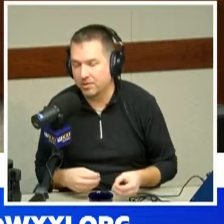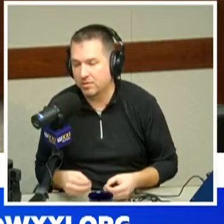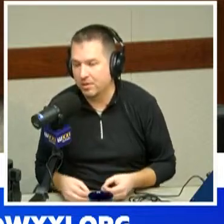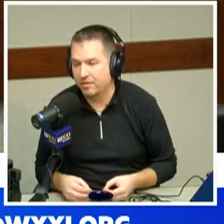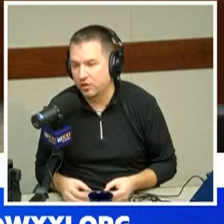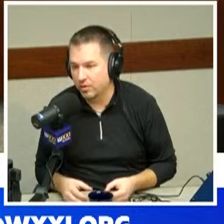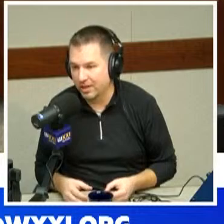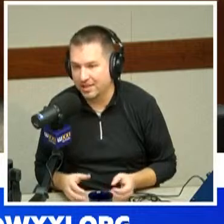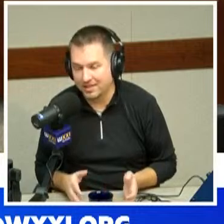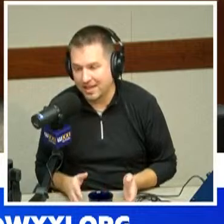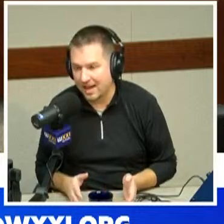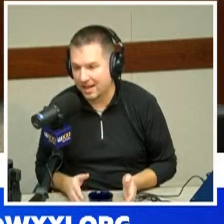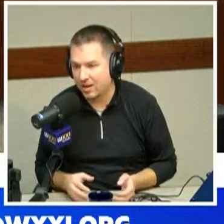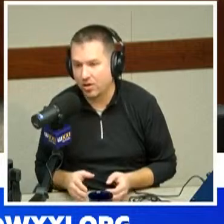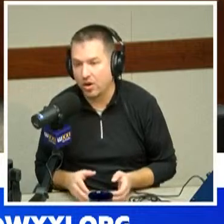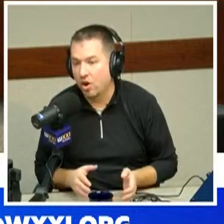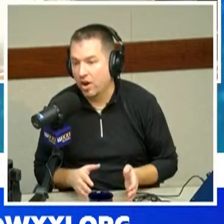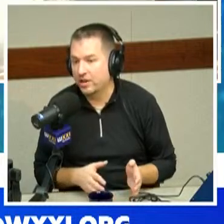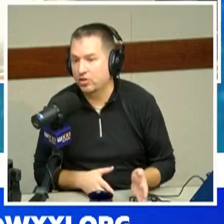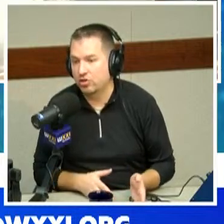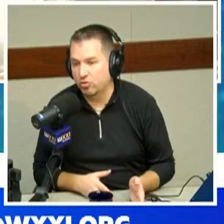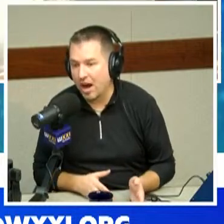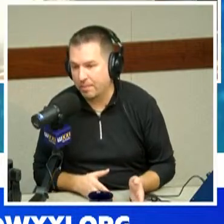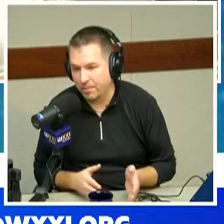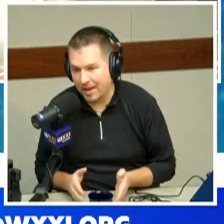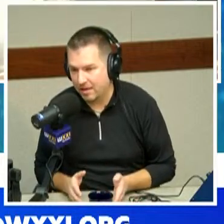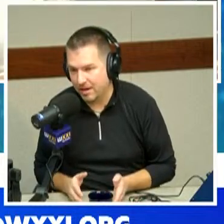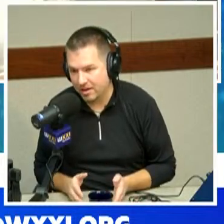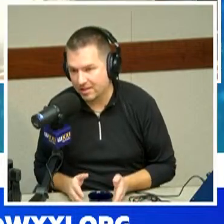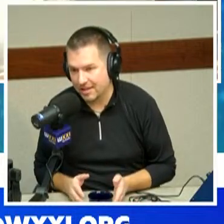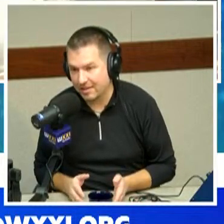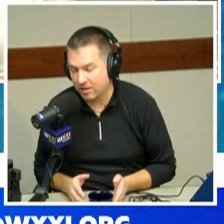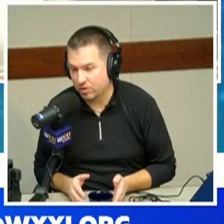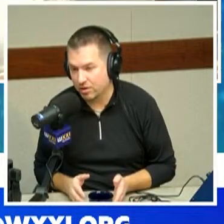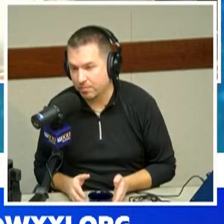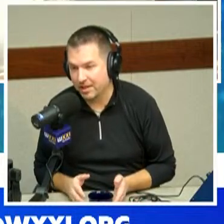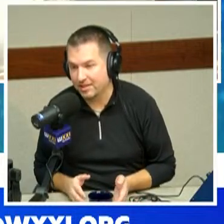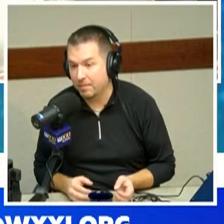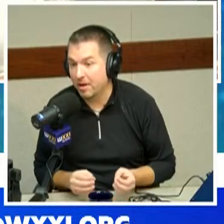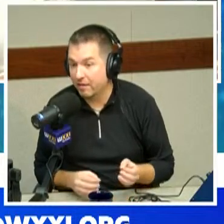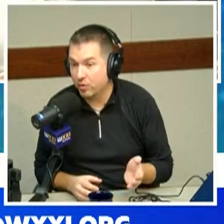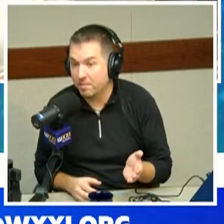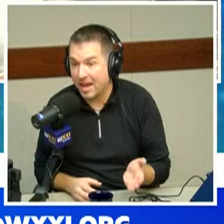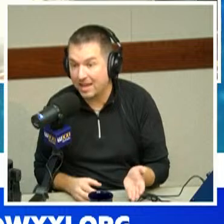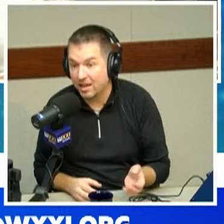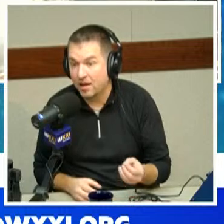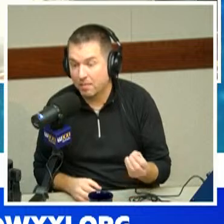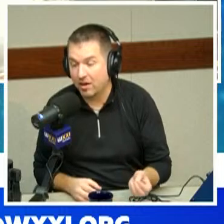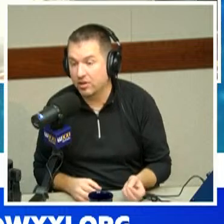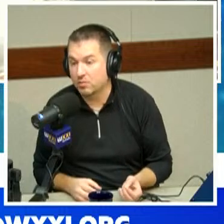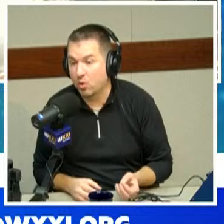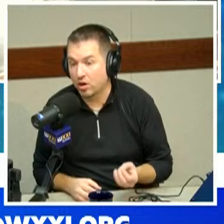to be fluent in signing or and drop American Sign Language completely but if we make parents more